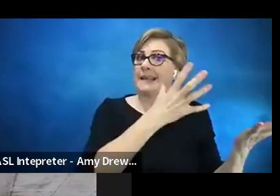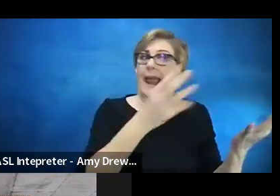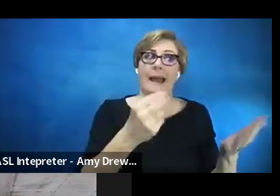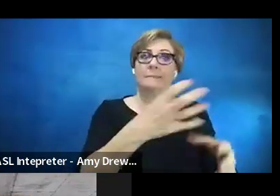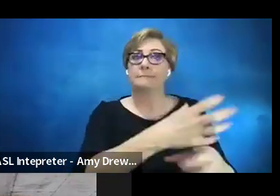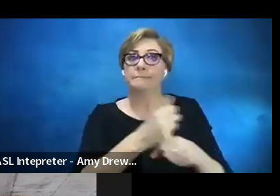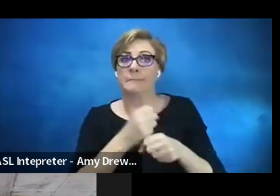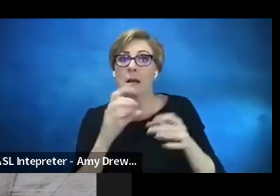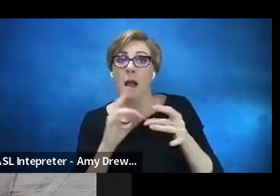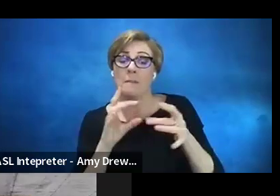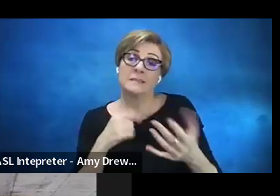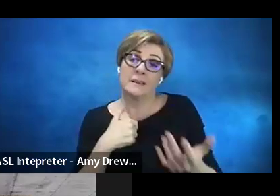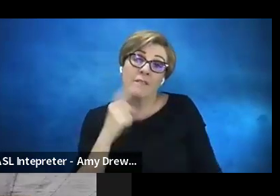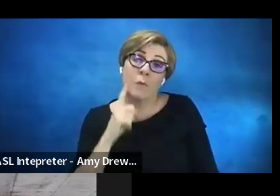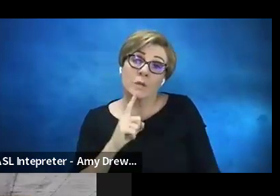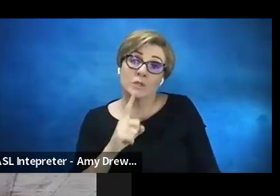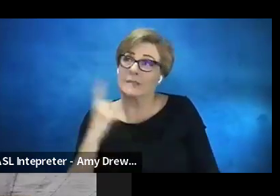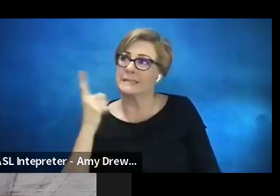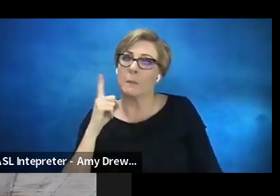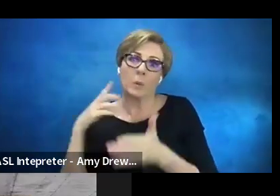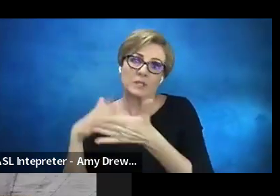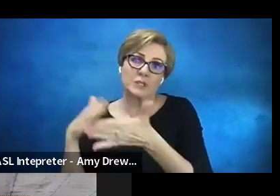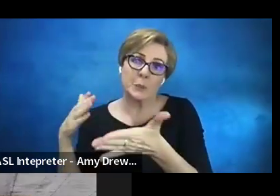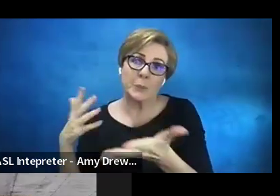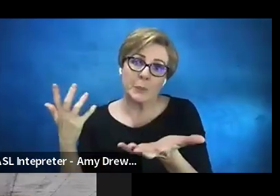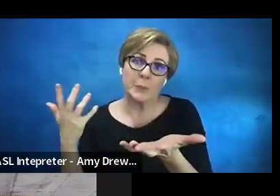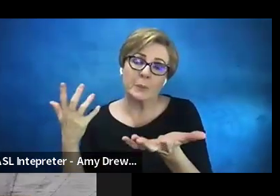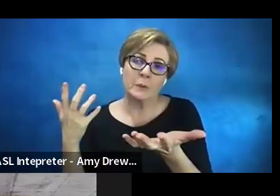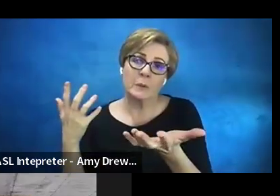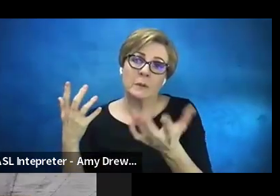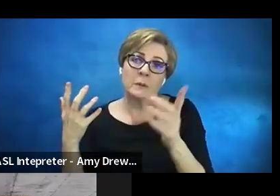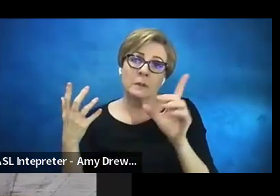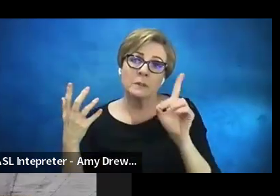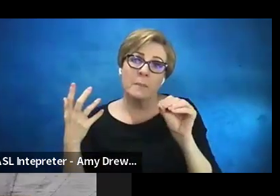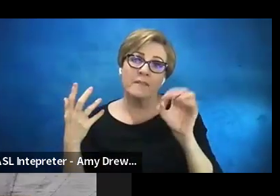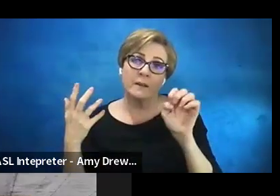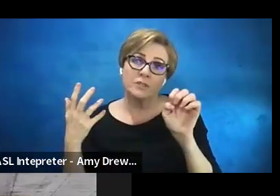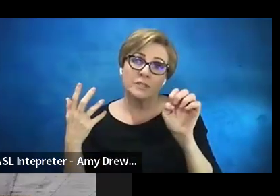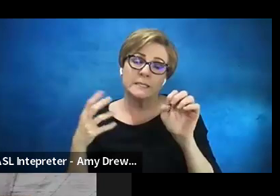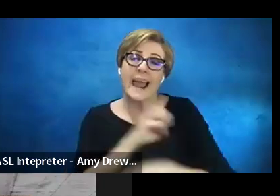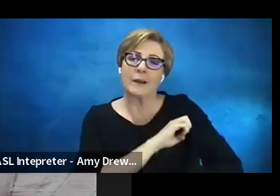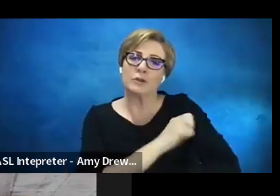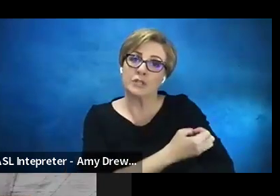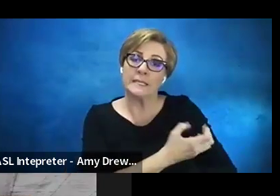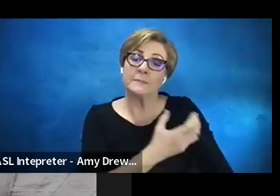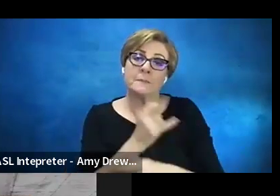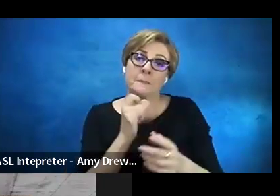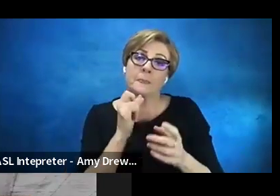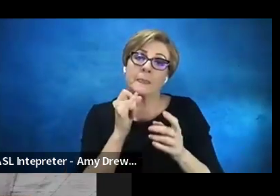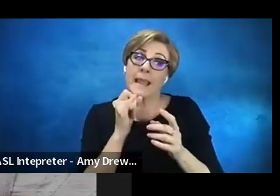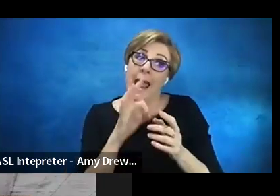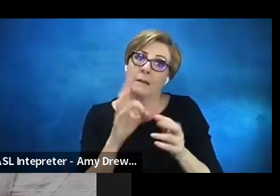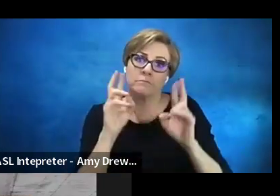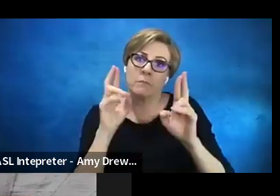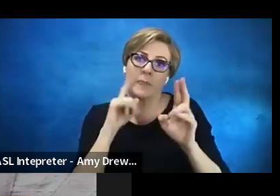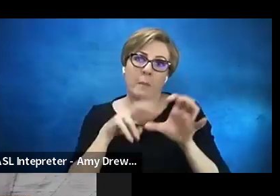We have seen already, though, some of the agencies acting superaggressively. The Department of Energy has come out with what is called a direct final rule that bypasses the ordinary notice and comment regulatory process to eliminate its own disparate impact prohibitions. And that is something that is procedurally very irregular. I would say it is not a proper use of the regulatory process, which requires notice and comment. This does not come within any of the exc